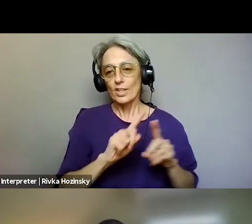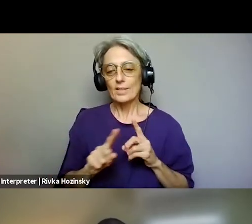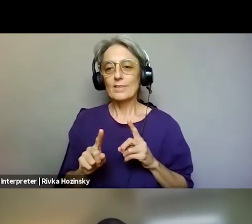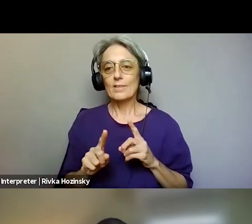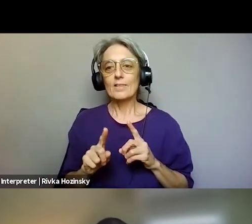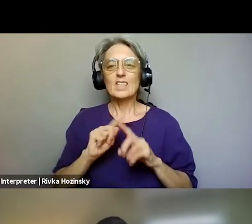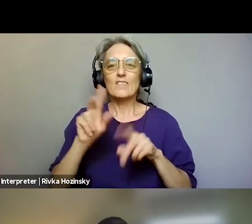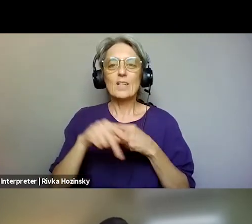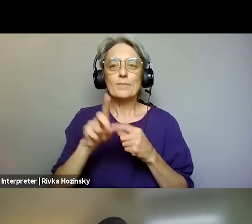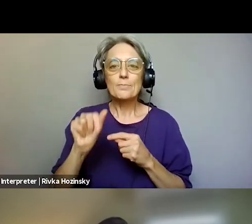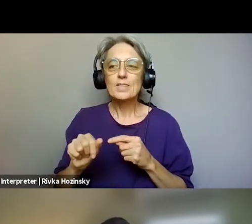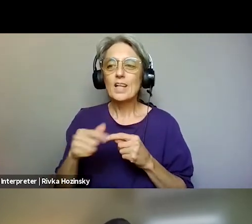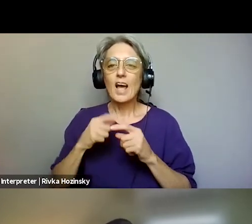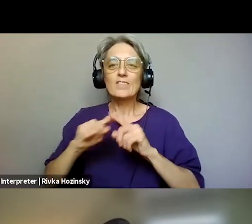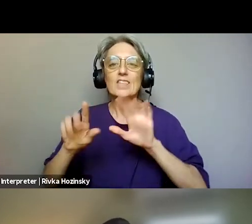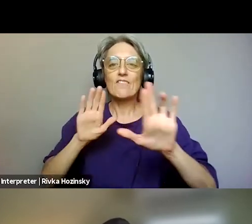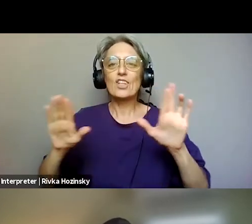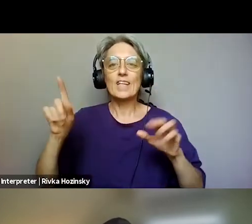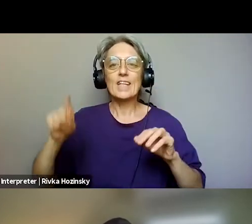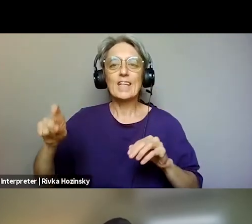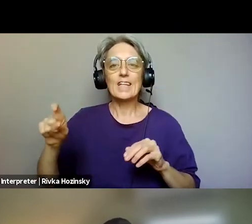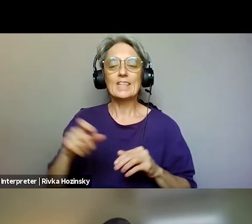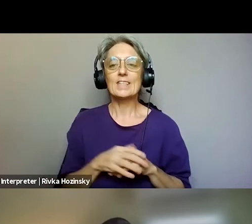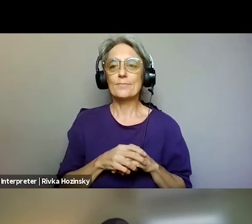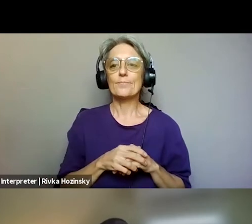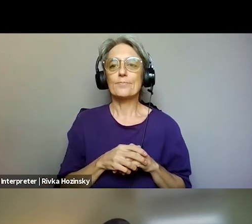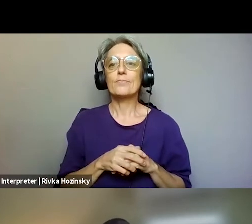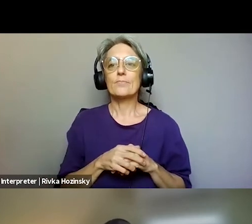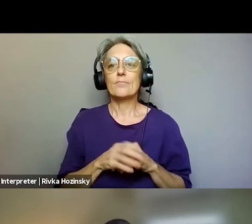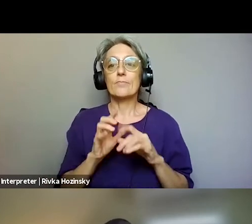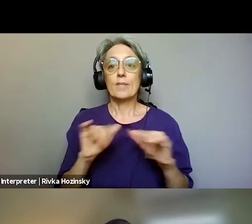disabilities you know as we are building this body of research and pregnancy and disability